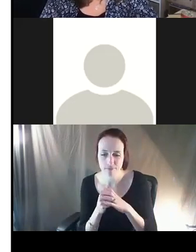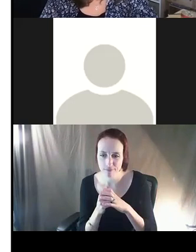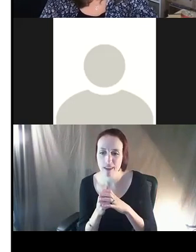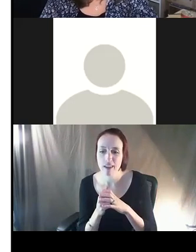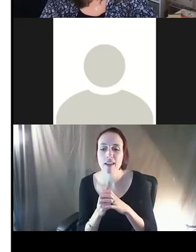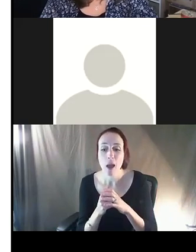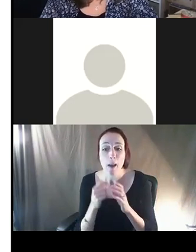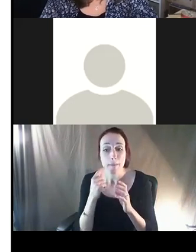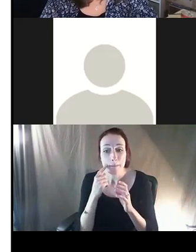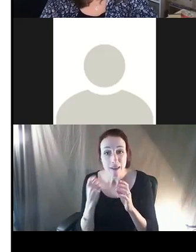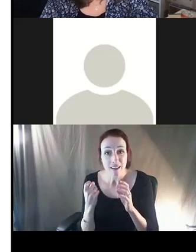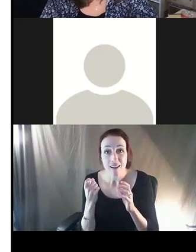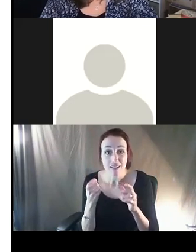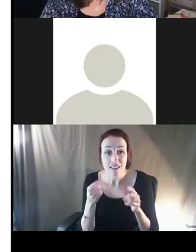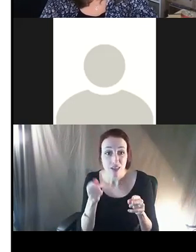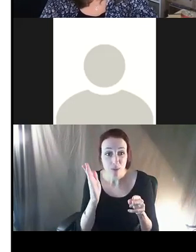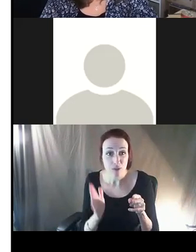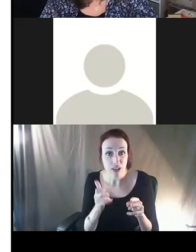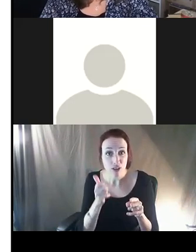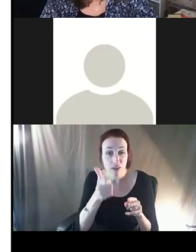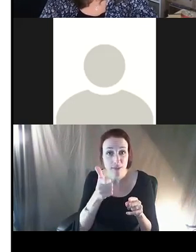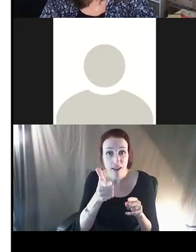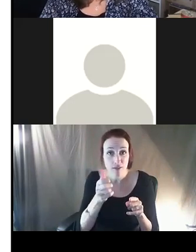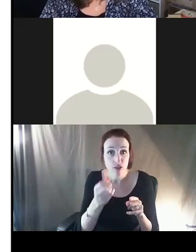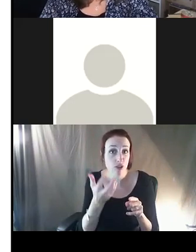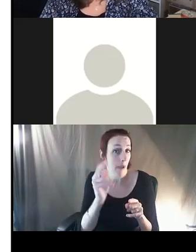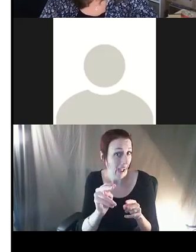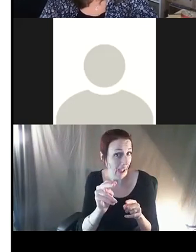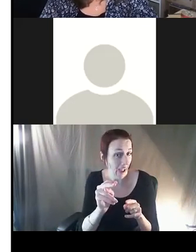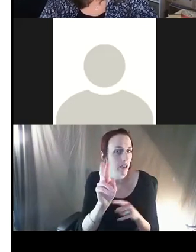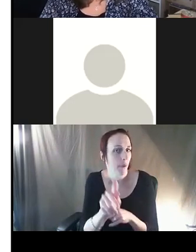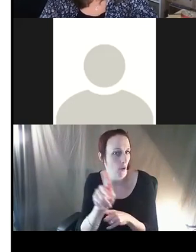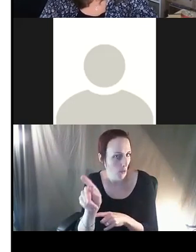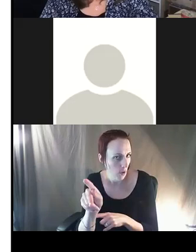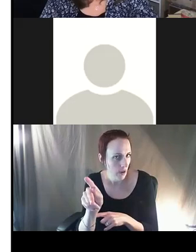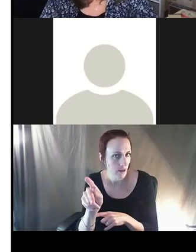Because the presenter had chosen to enable them in PowerPoint that eliminated that ability for anyone to